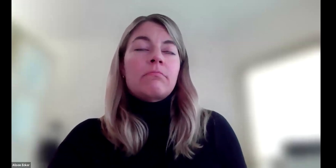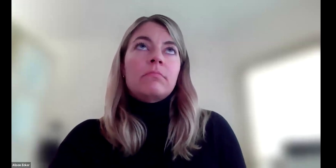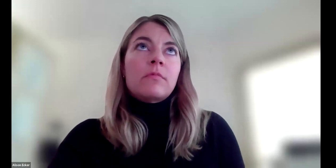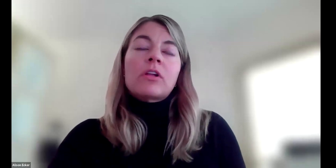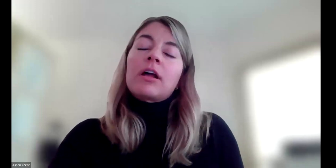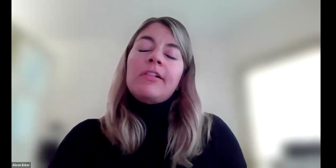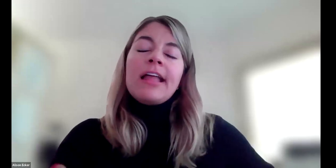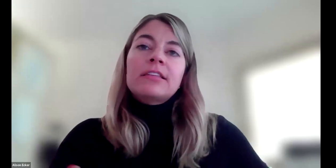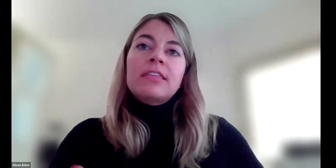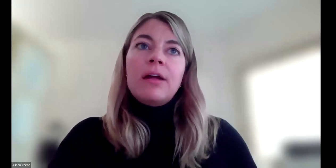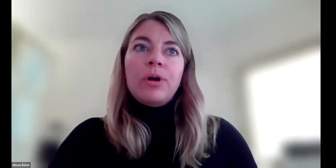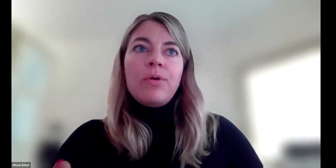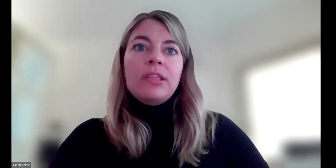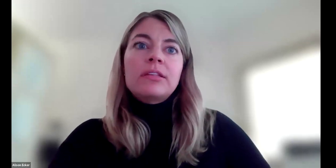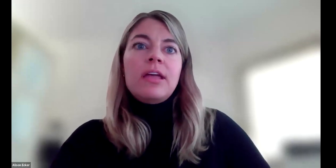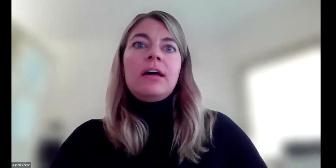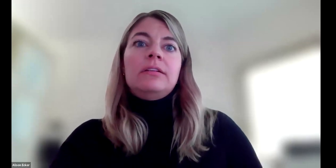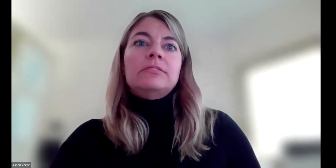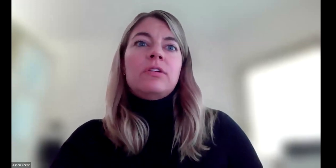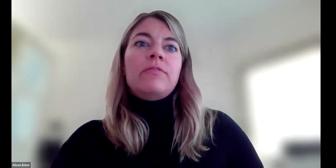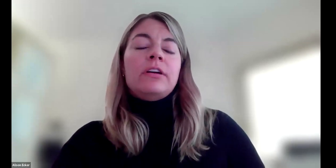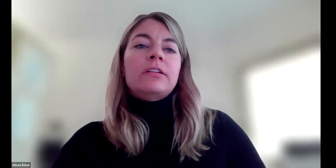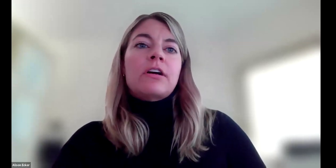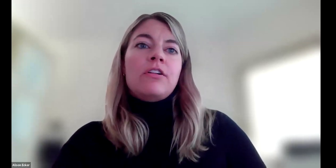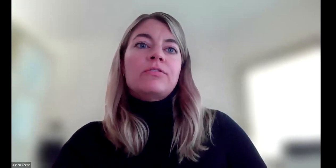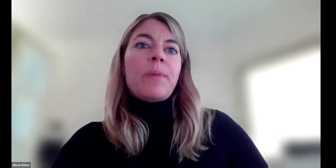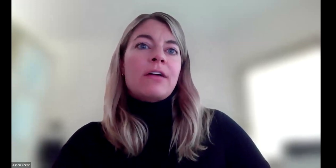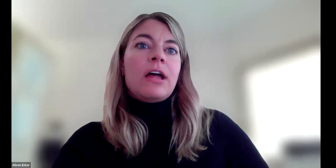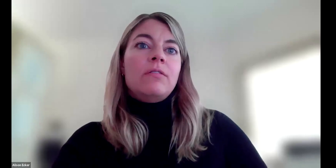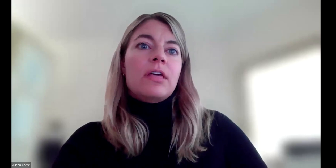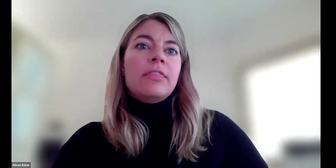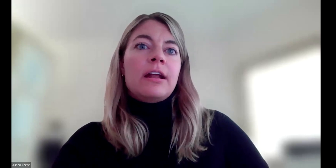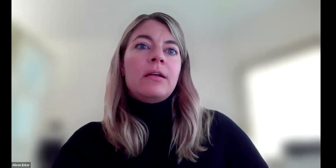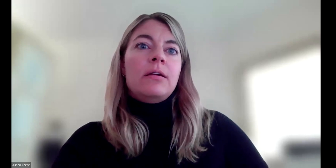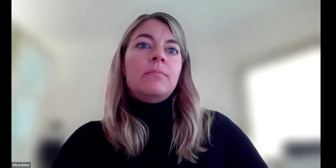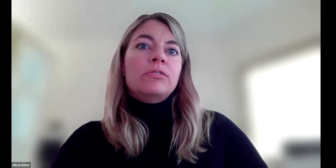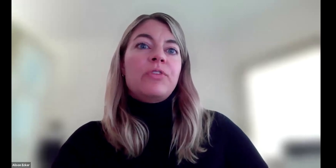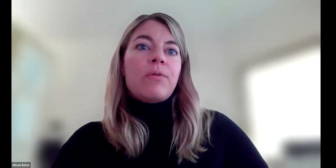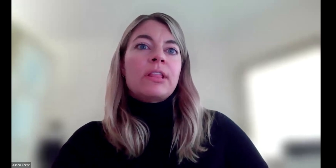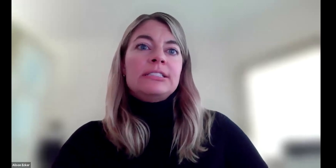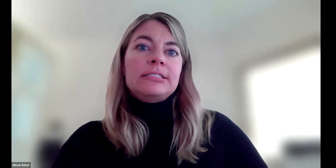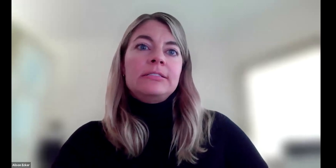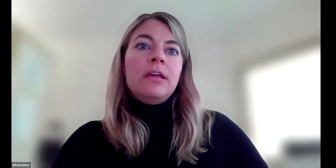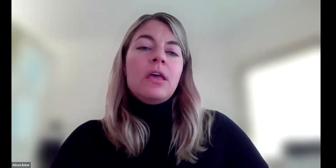And sort of the cultural background in that I most frequently see.